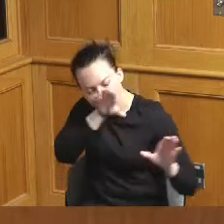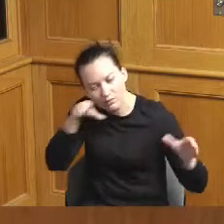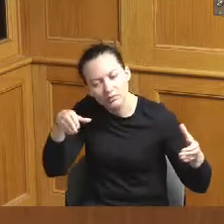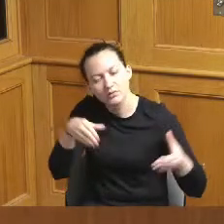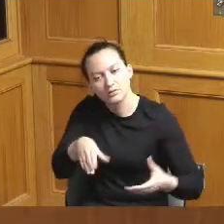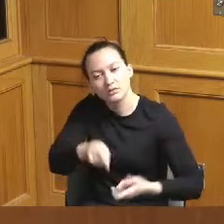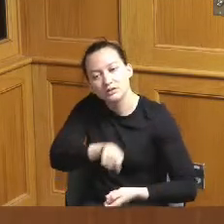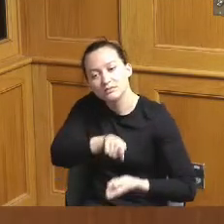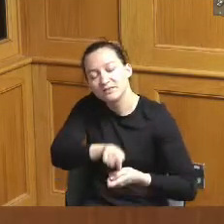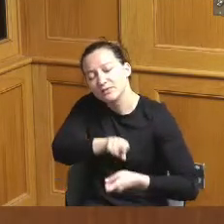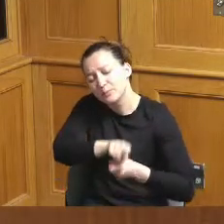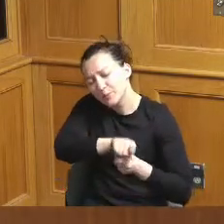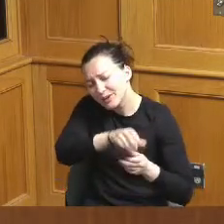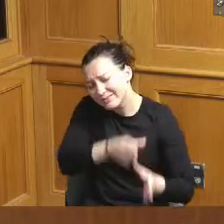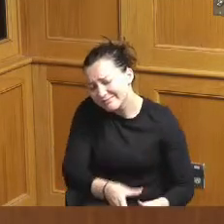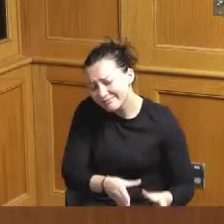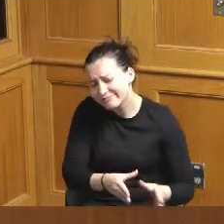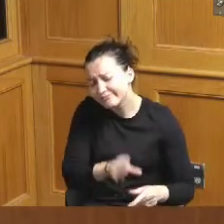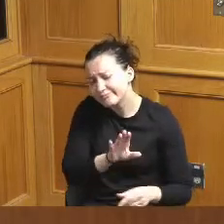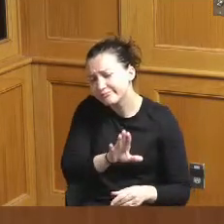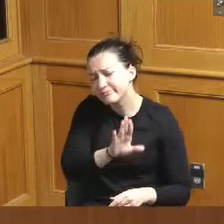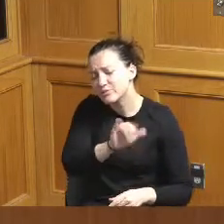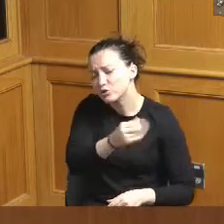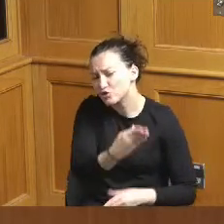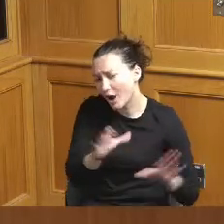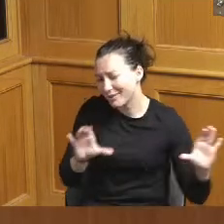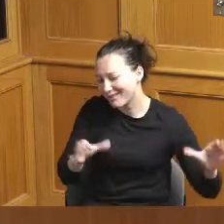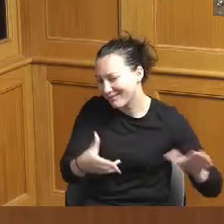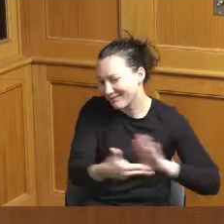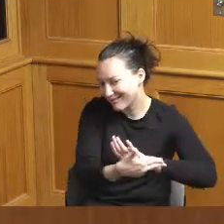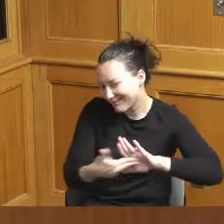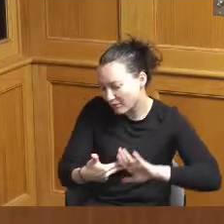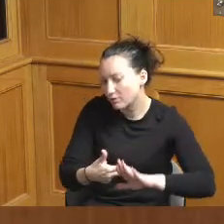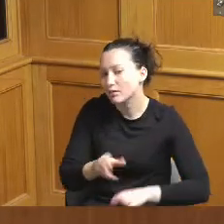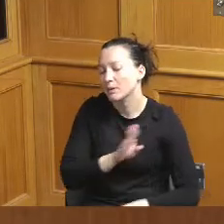specific employees by on a job classification basis underneath the Border County Commissioners